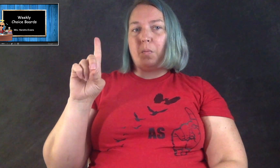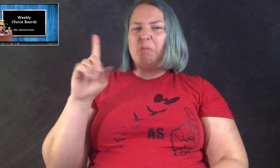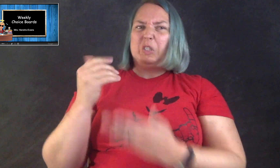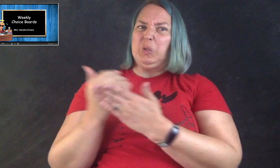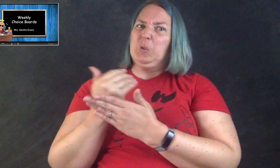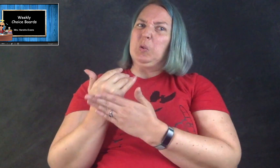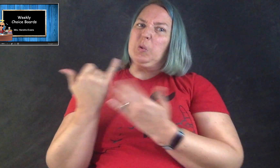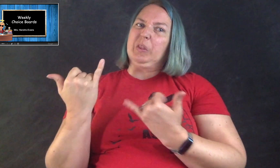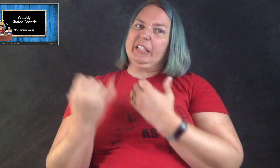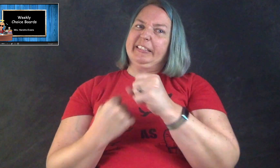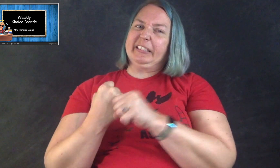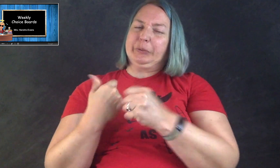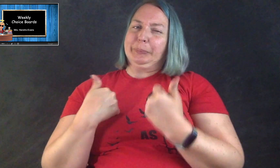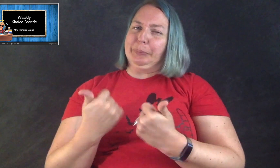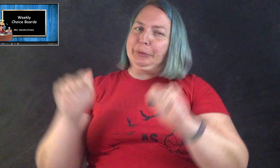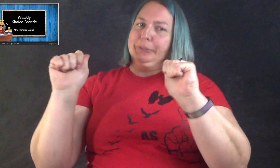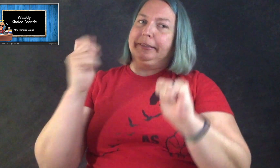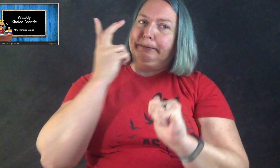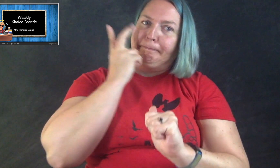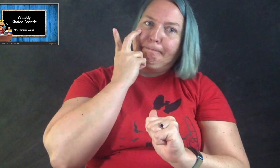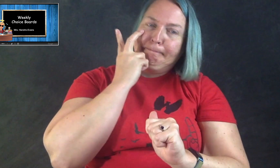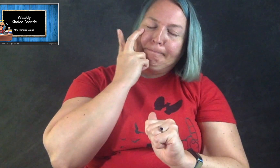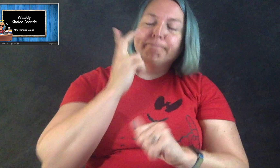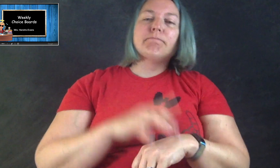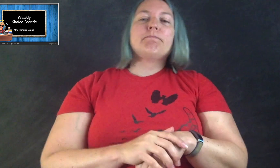This is new this year for the class. So we'll try it out.